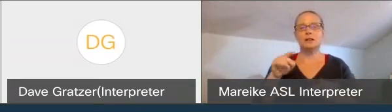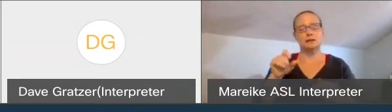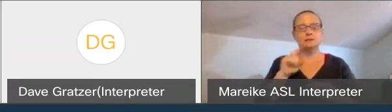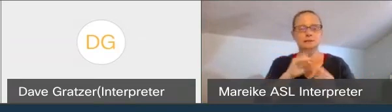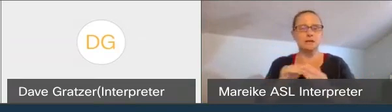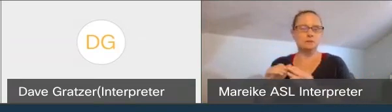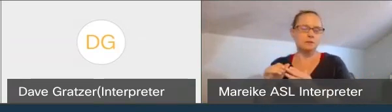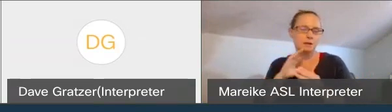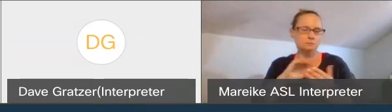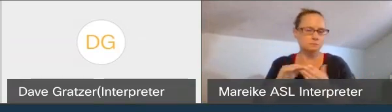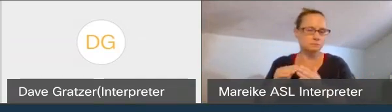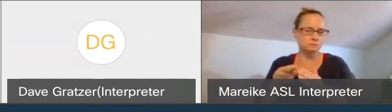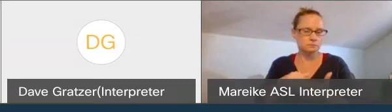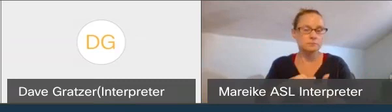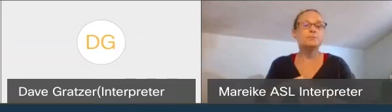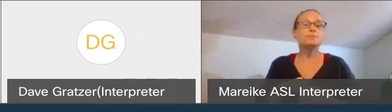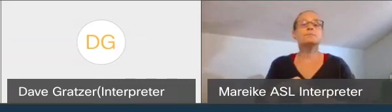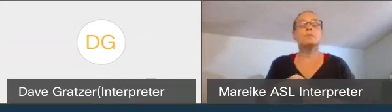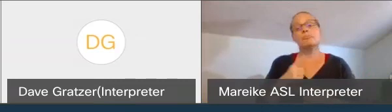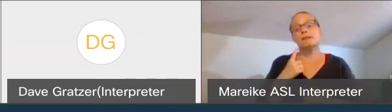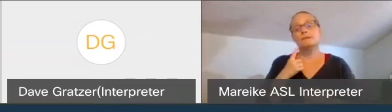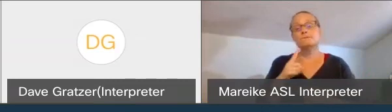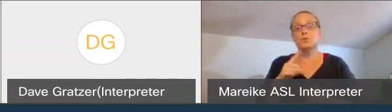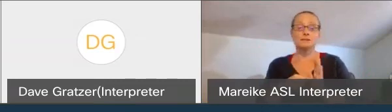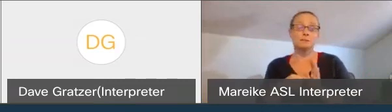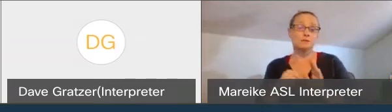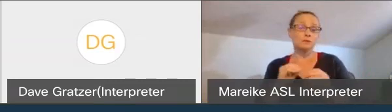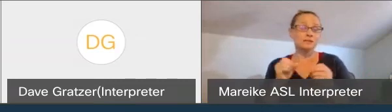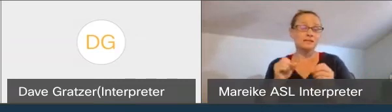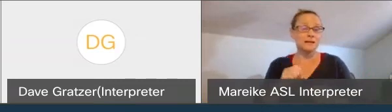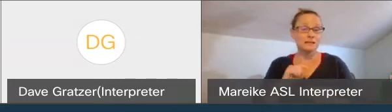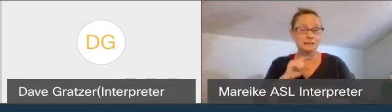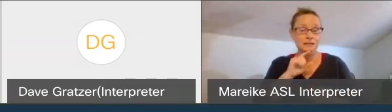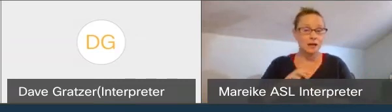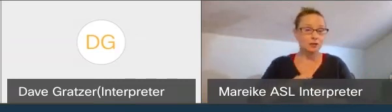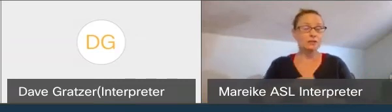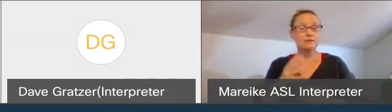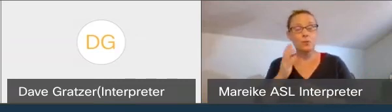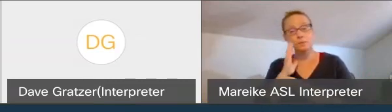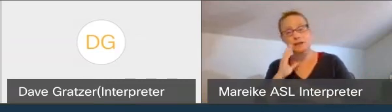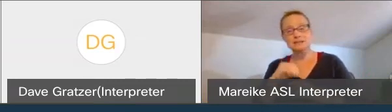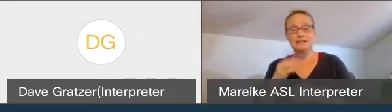And so, for example, an, uh, organization can guarantee four beds in an 18-bed Community Crisis Center.